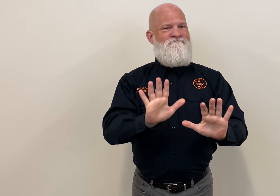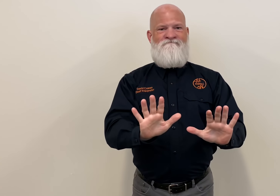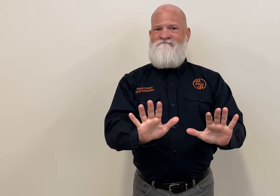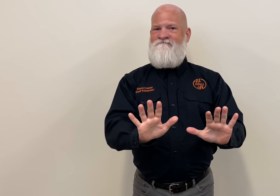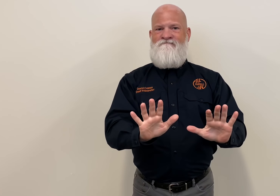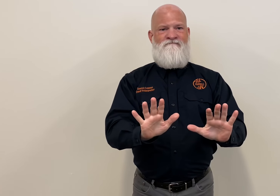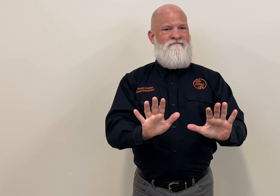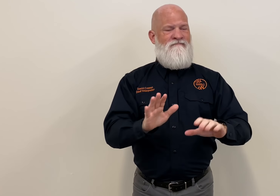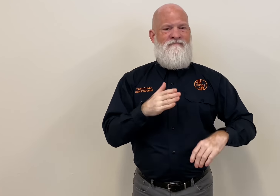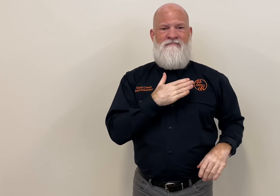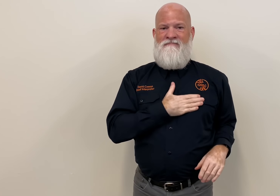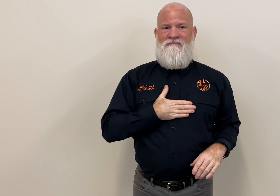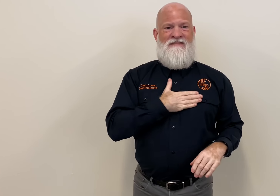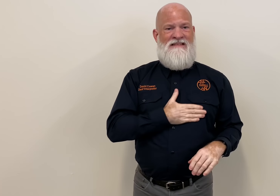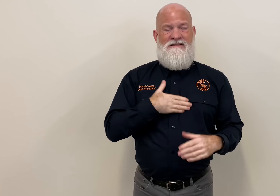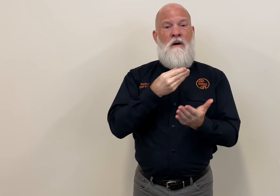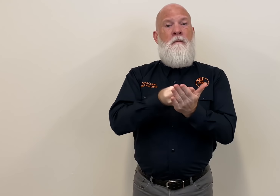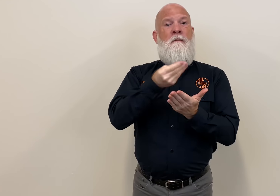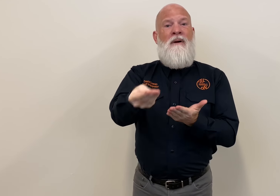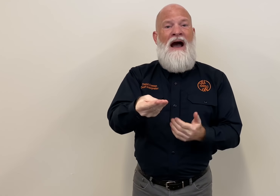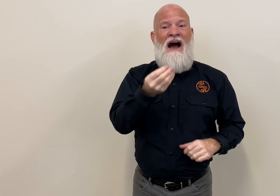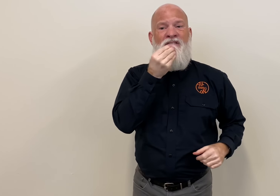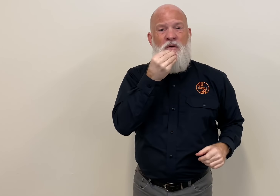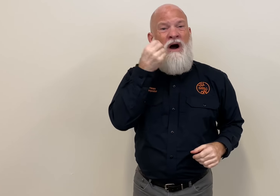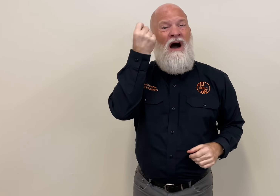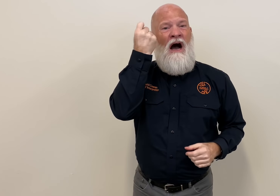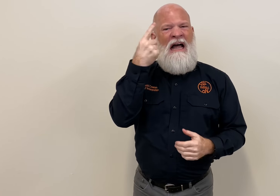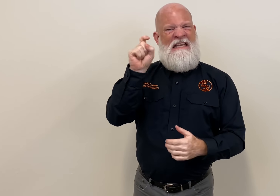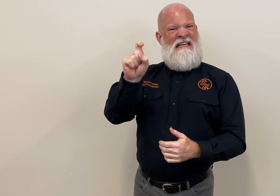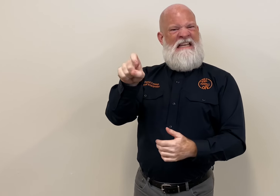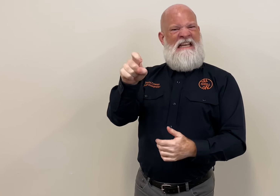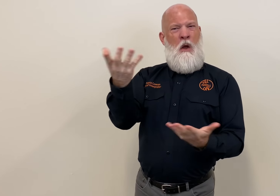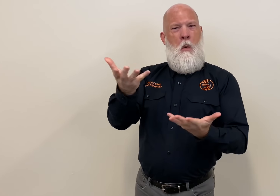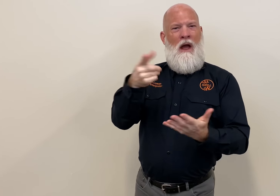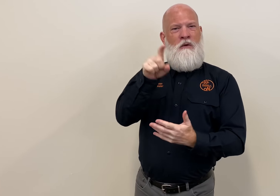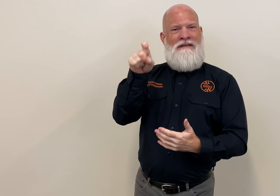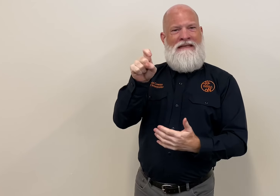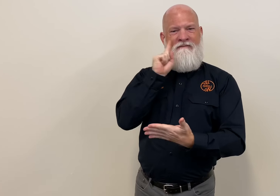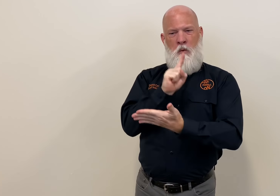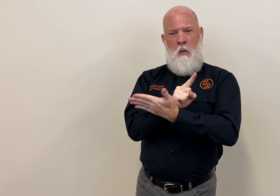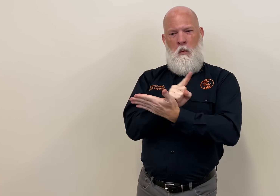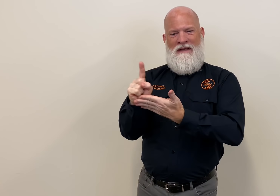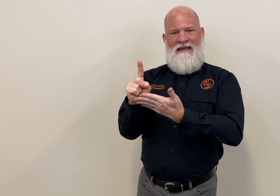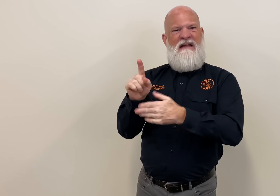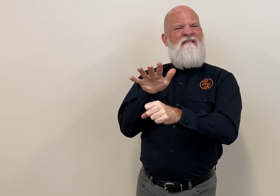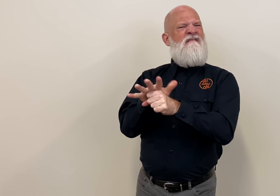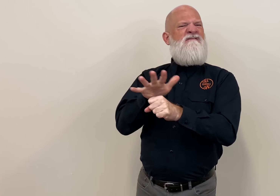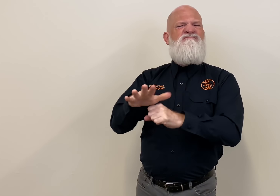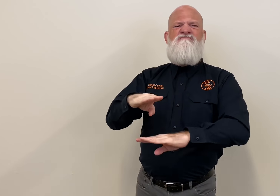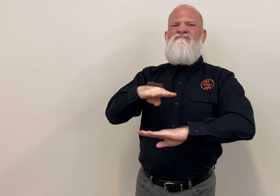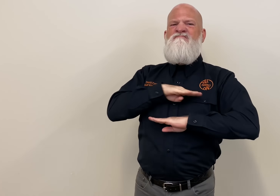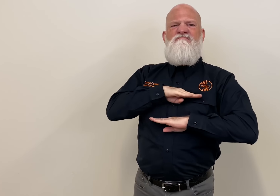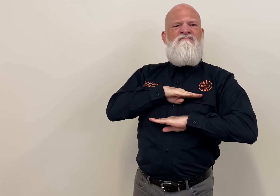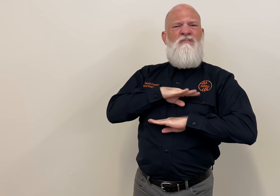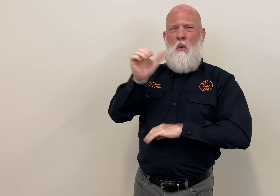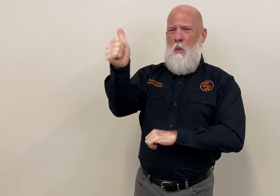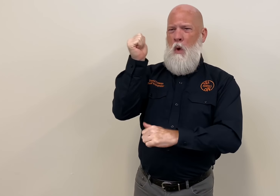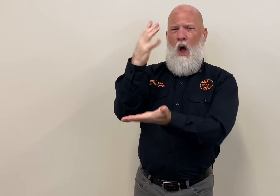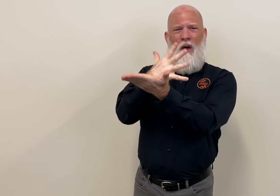That's not correct. Pay for what your family needs for a week.